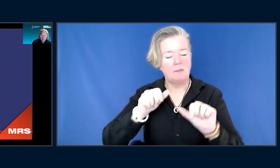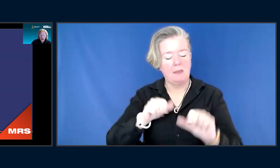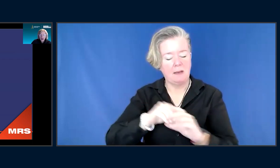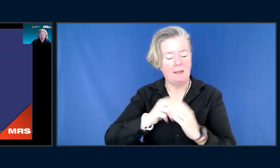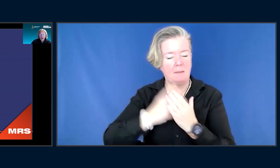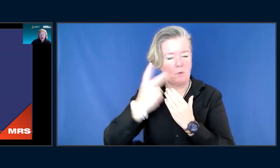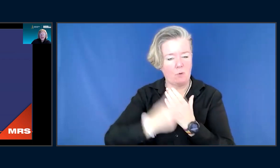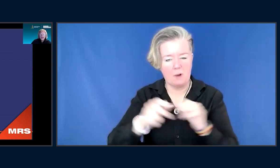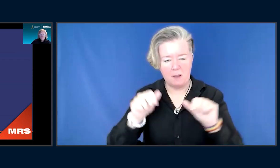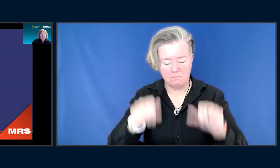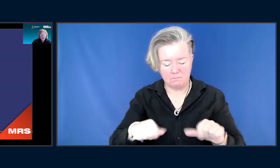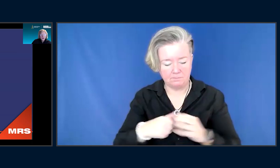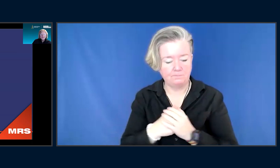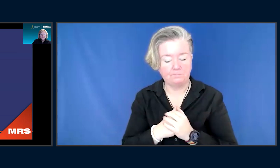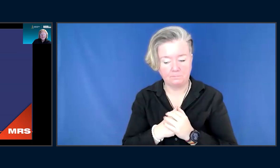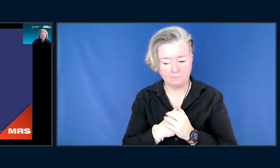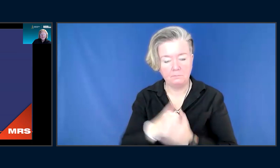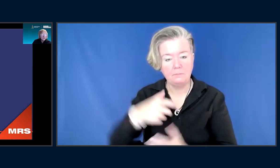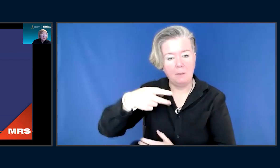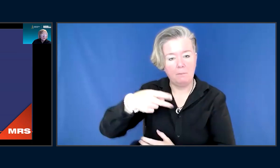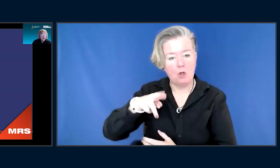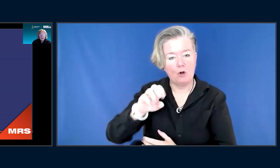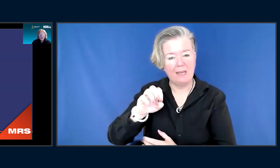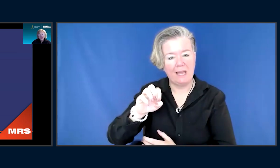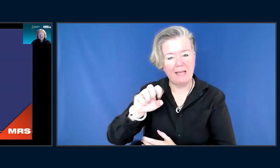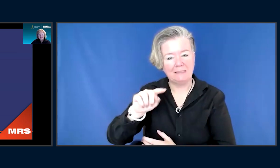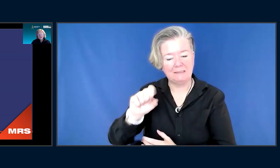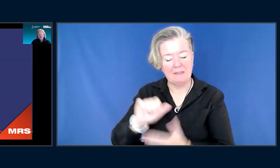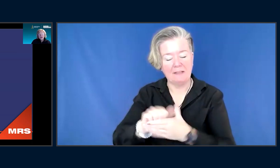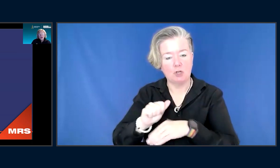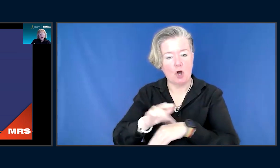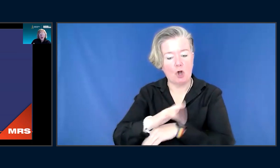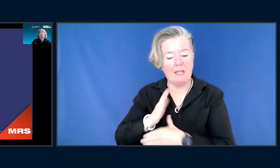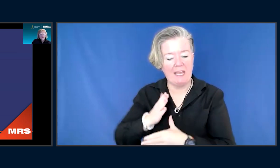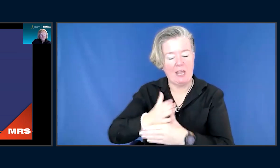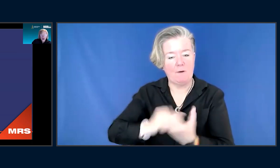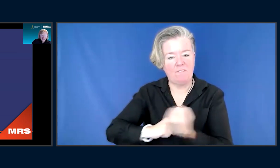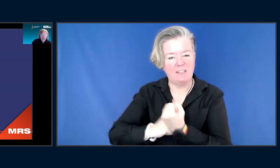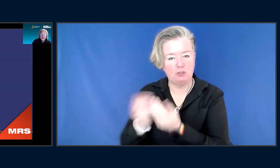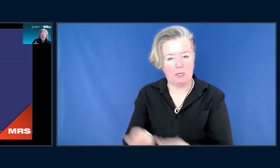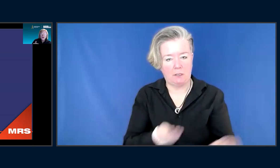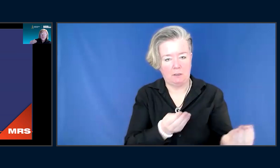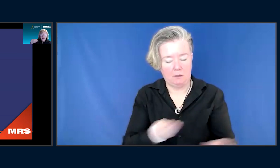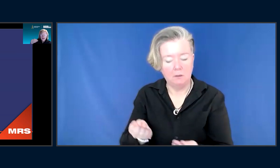participate in the program. Pre-ETS is an early intervention and it's livered in